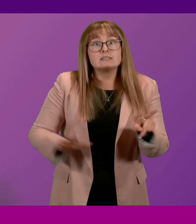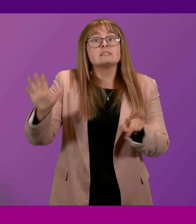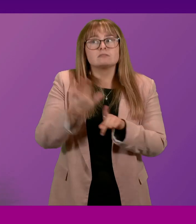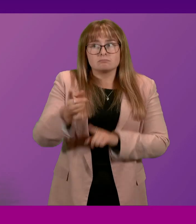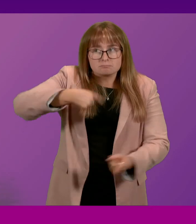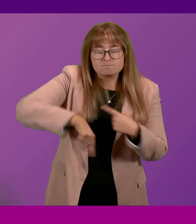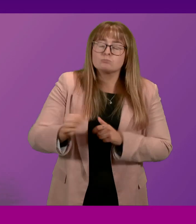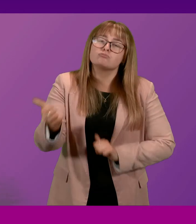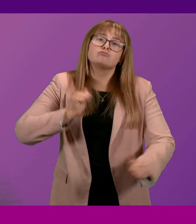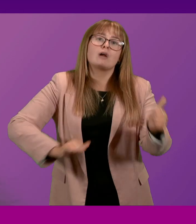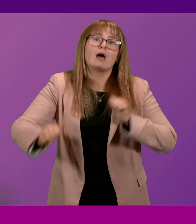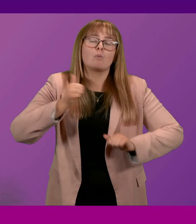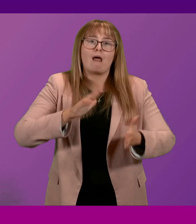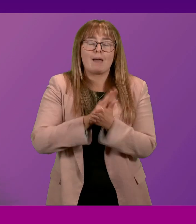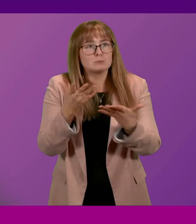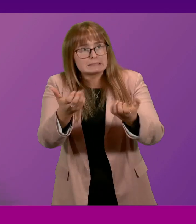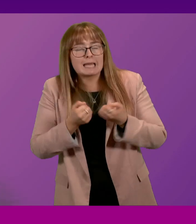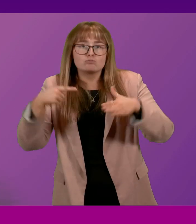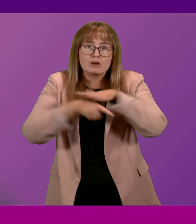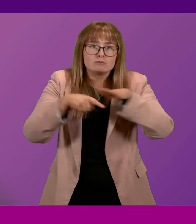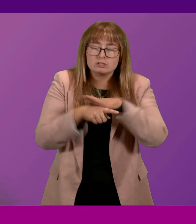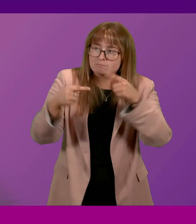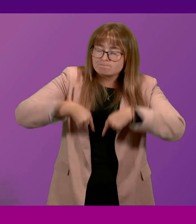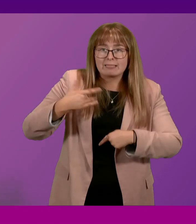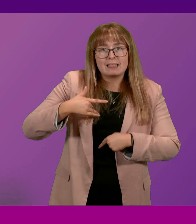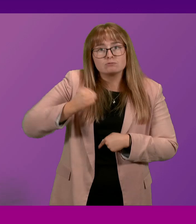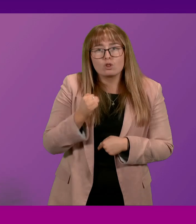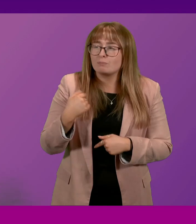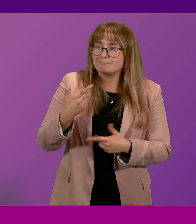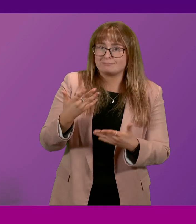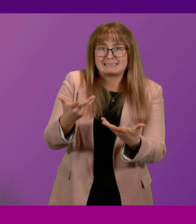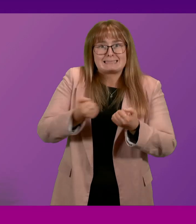we proudly welcome refugees and immigrants as new Scots. Let us hear Ms Slater.